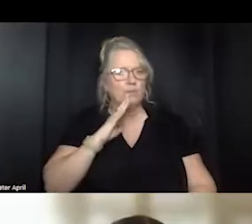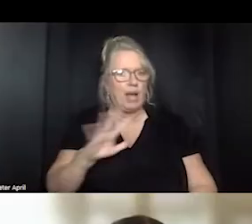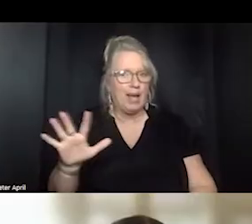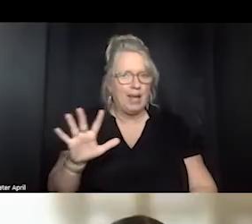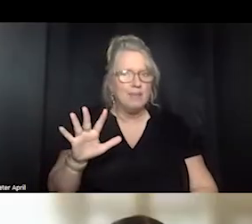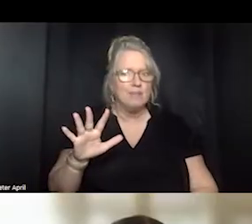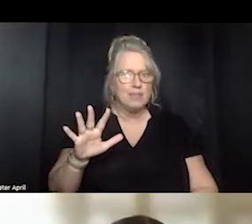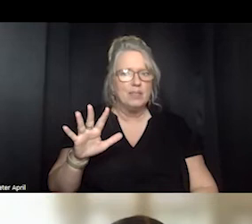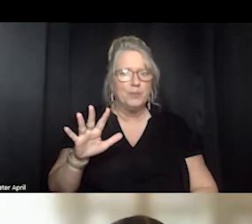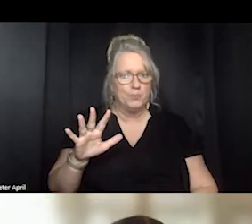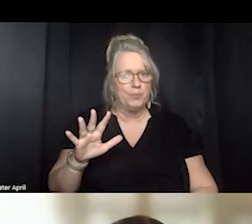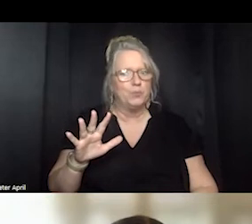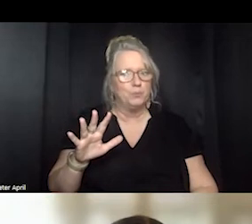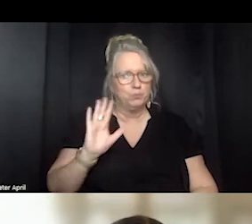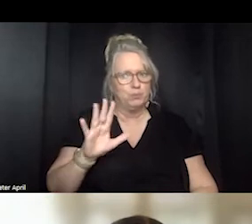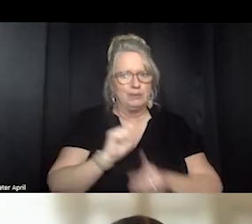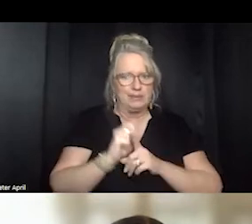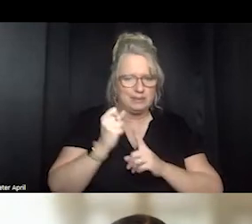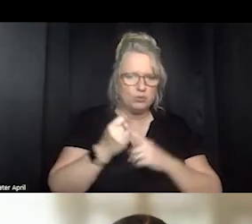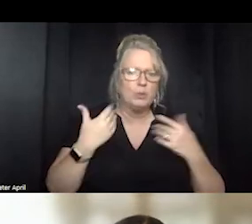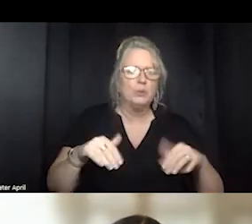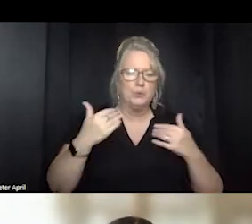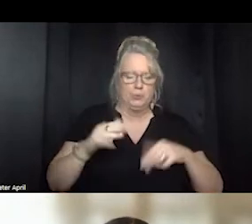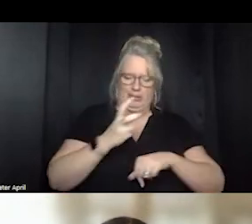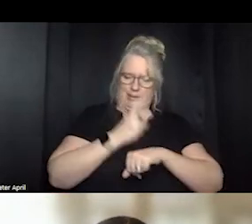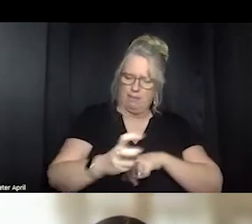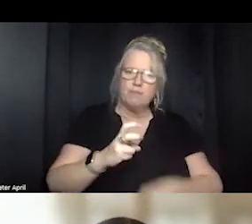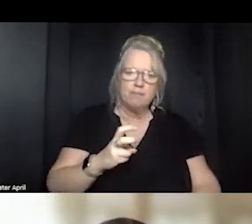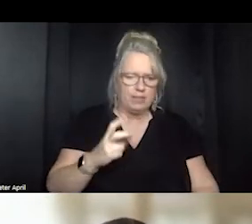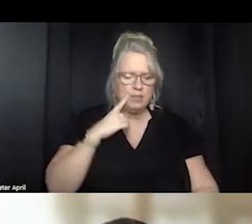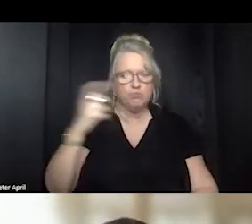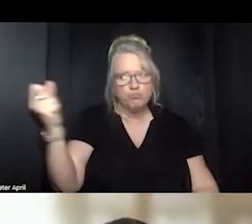IT IS A TOUGH SITUATION. AND, WE END UP BRINGING IN, CHILD PSYCHIATRY EXPERTS TO